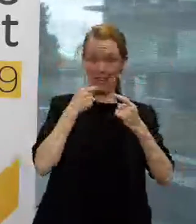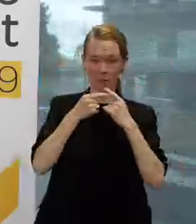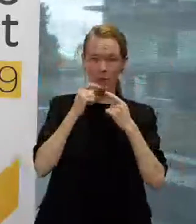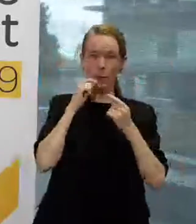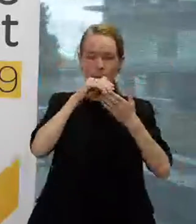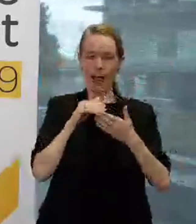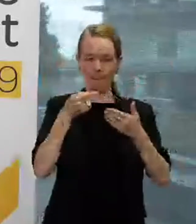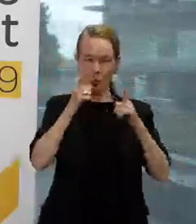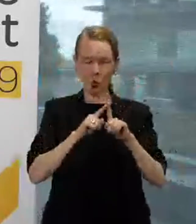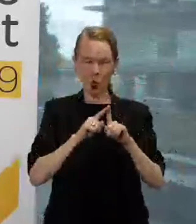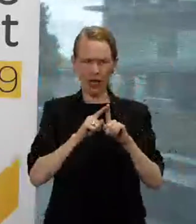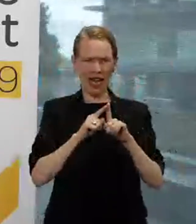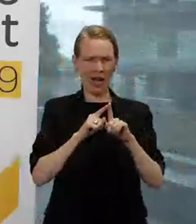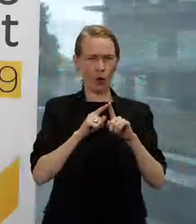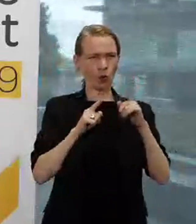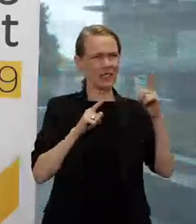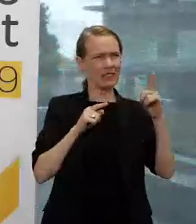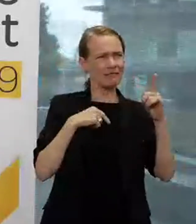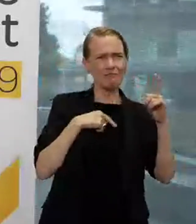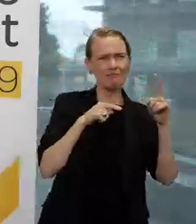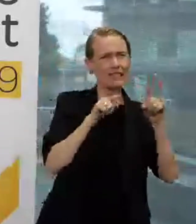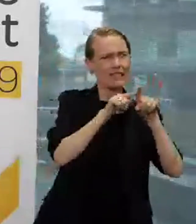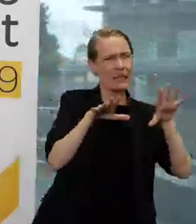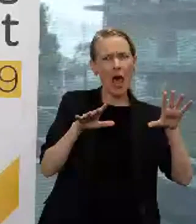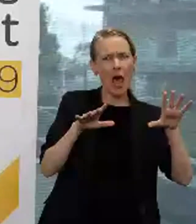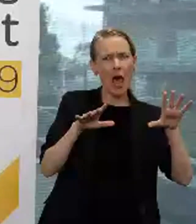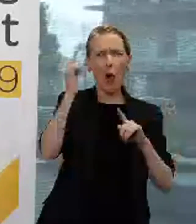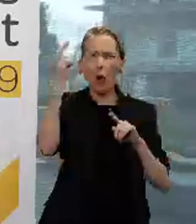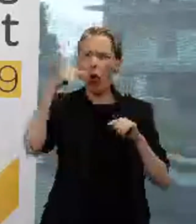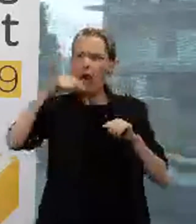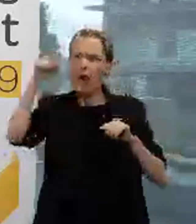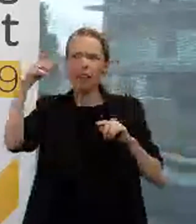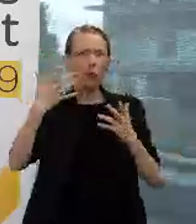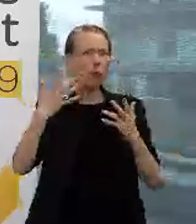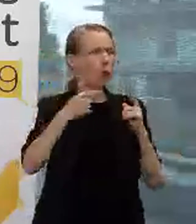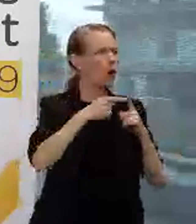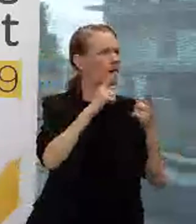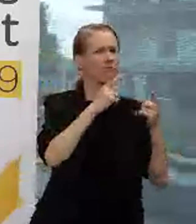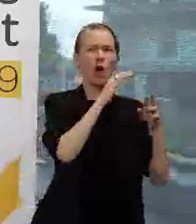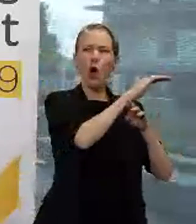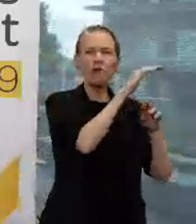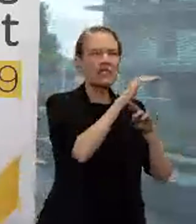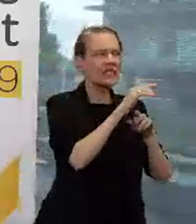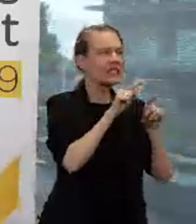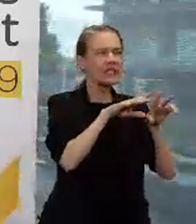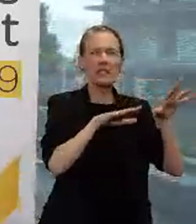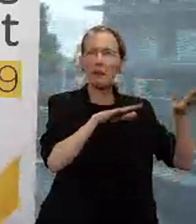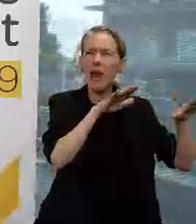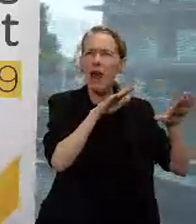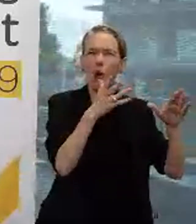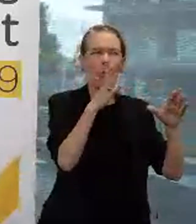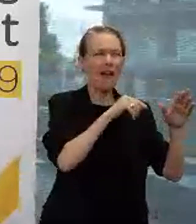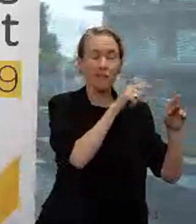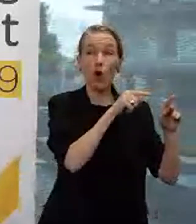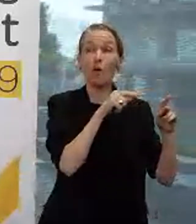where the type of virus that he has might have come [AUDIO OUT] appears in the world, and that will help us